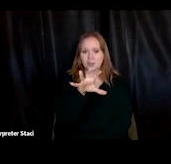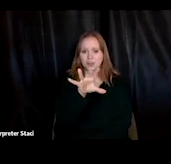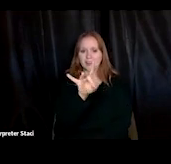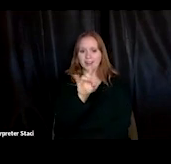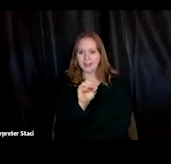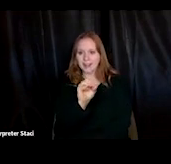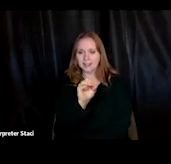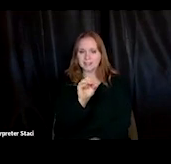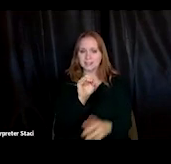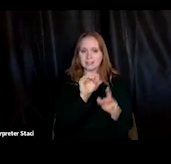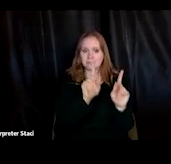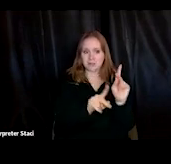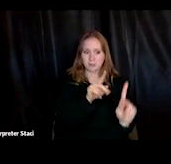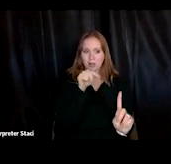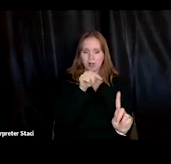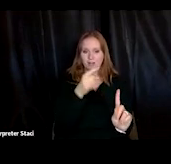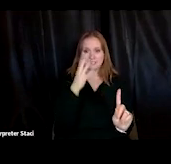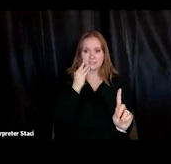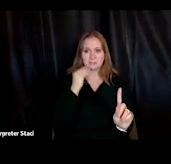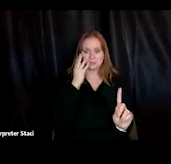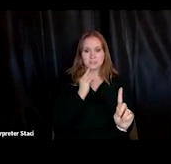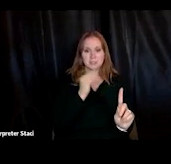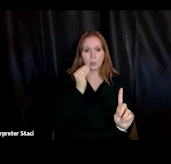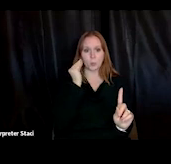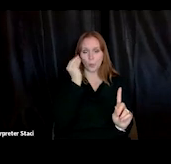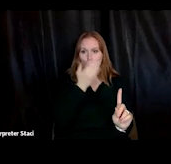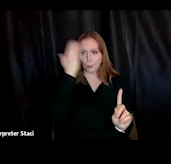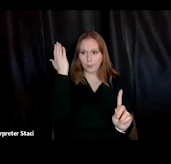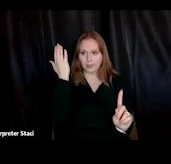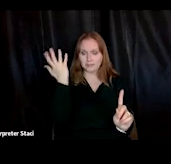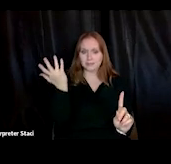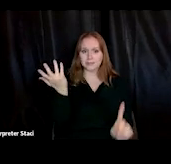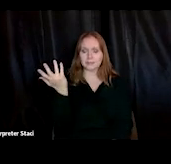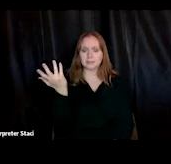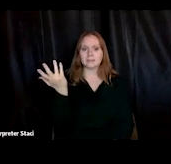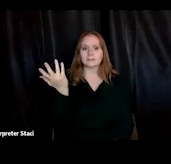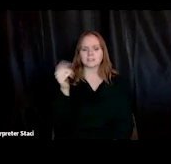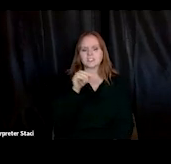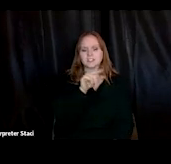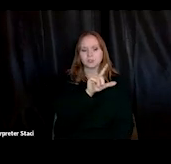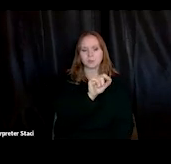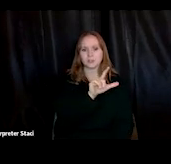that are experiencing homelessness. Again, this is according to our 2024 point in time counts.